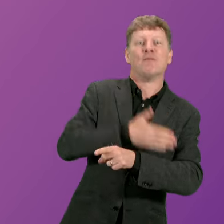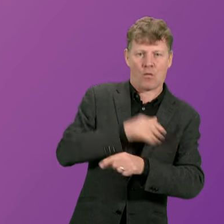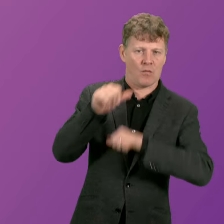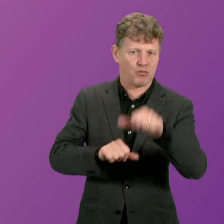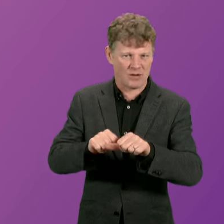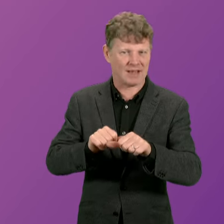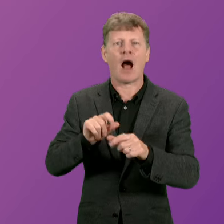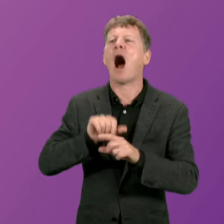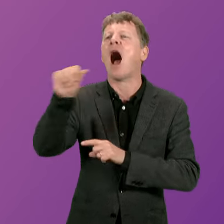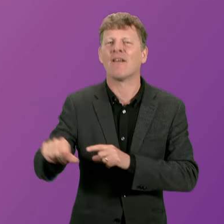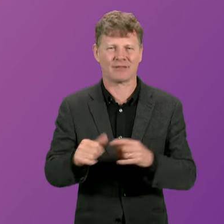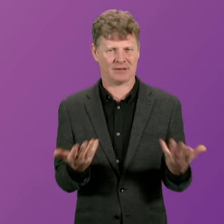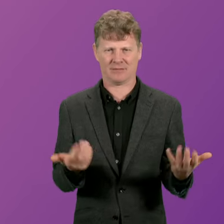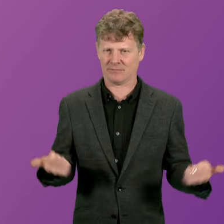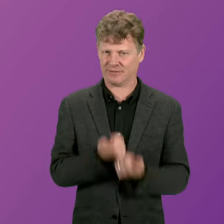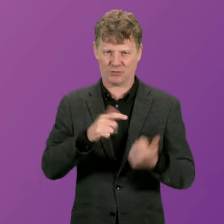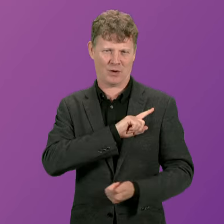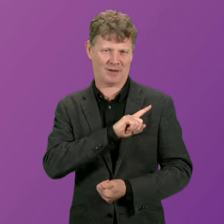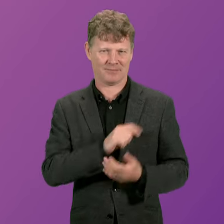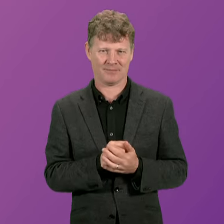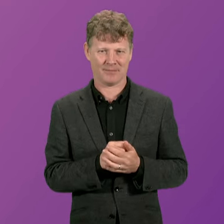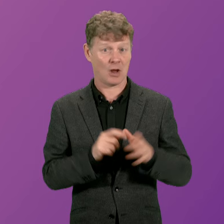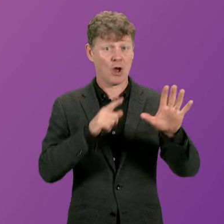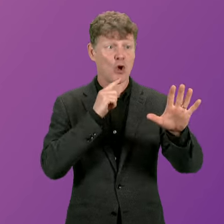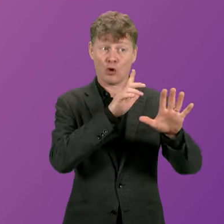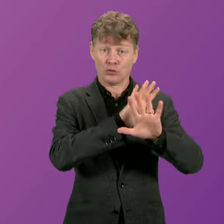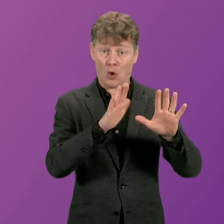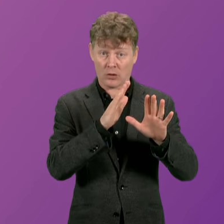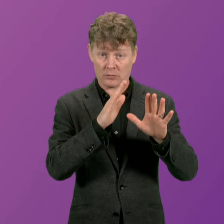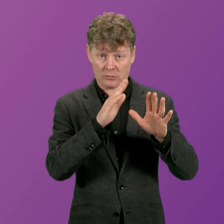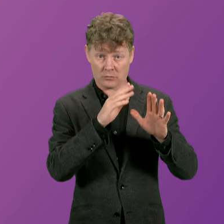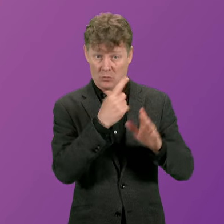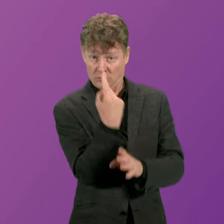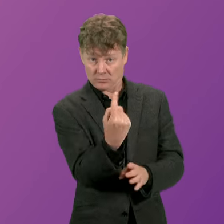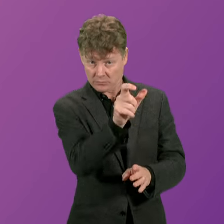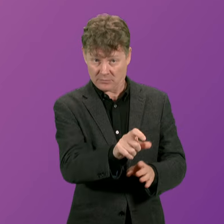it had concluded? I am talking about the wider Government, not just one individual.